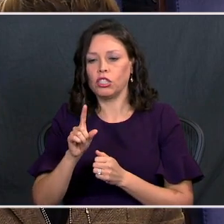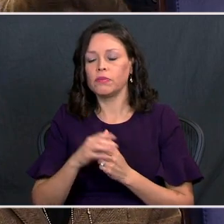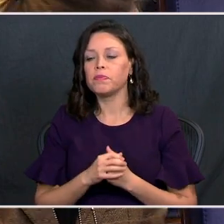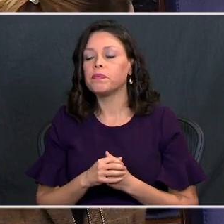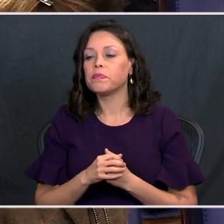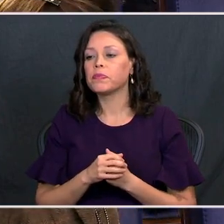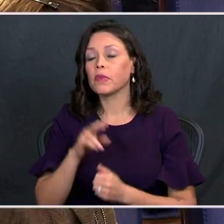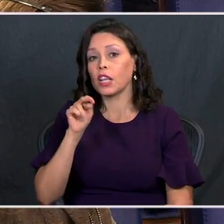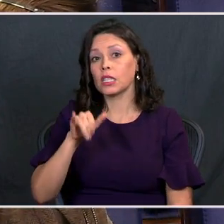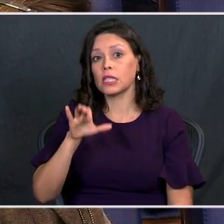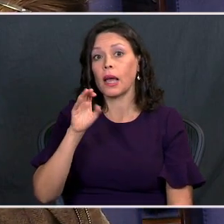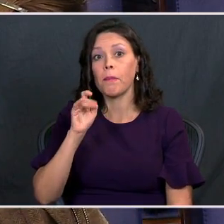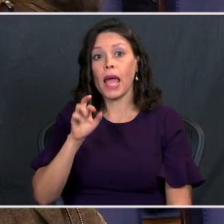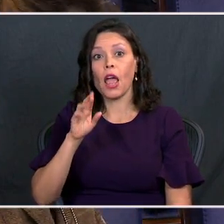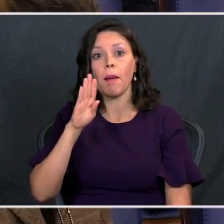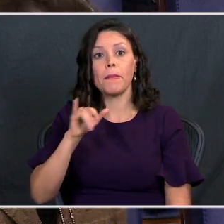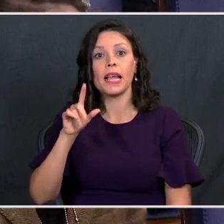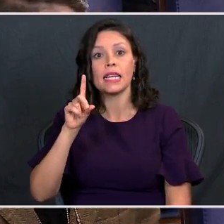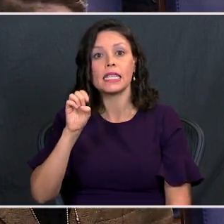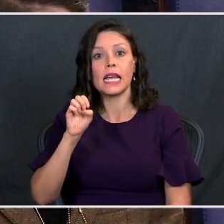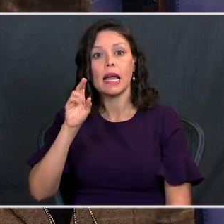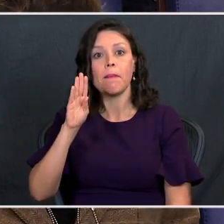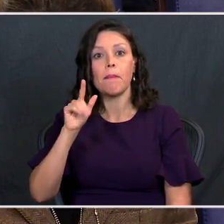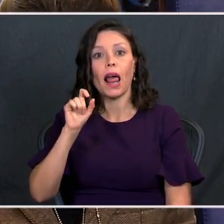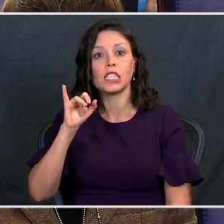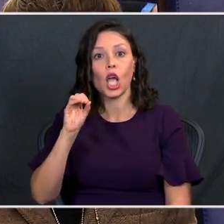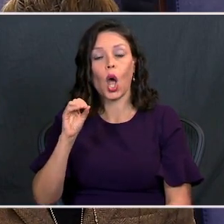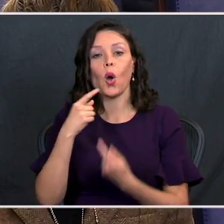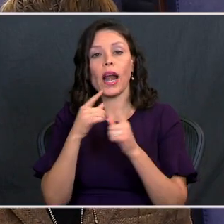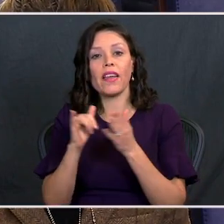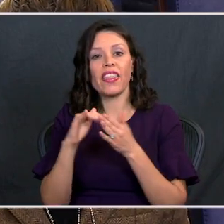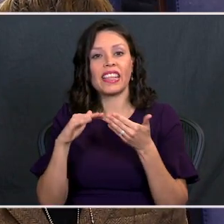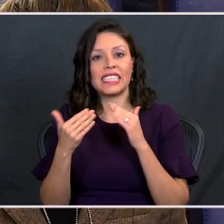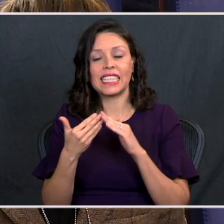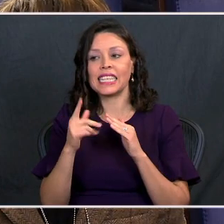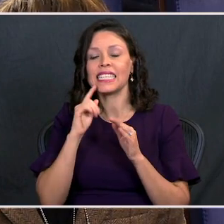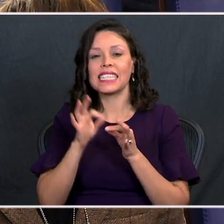New York City Mayor Bill DeBlasio announced today that the city is delaying the opening